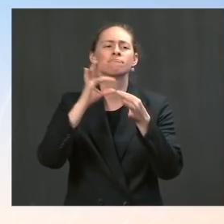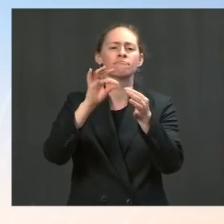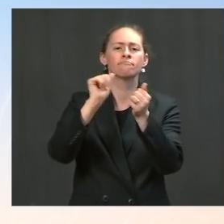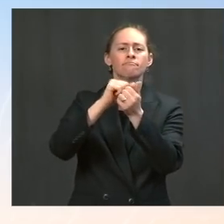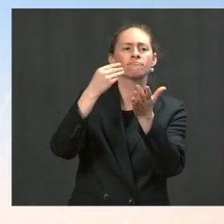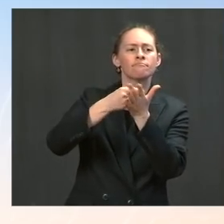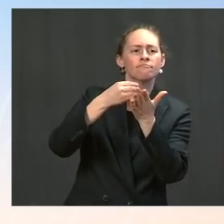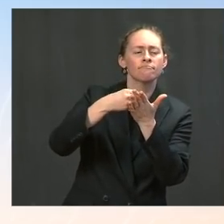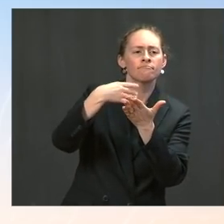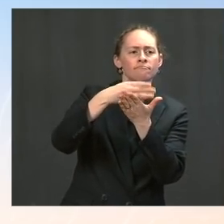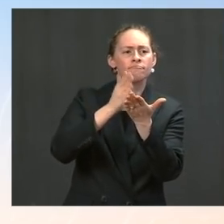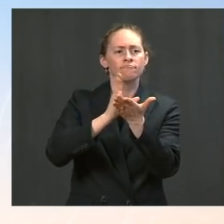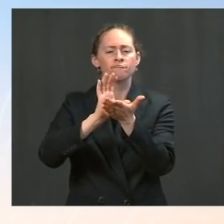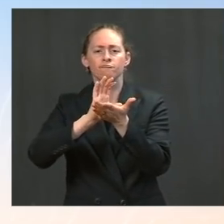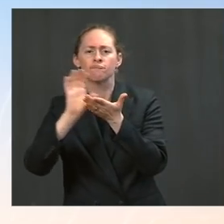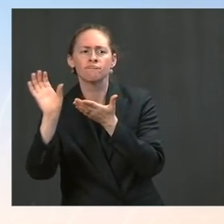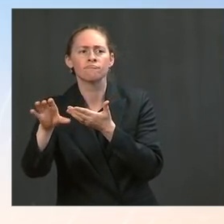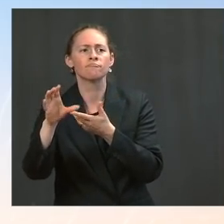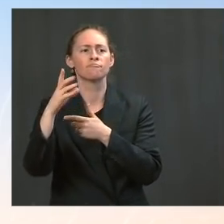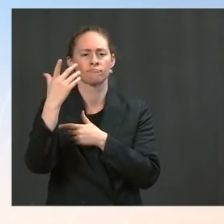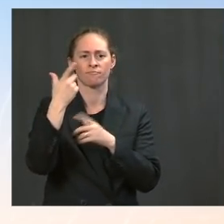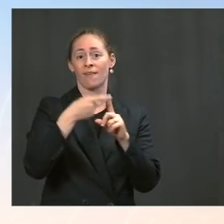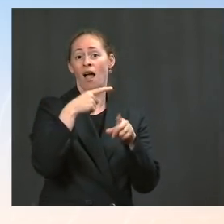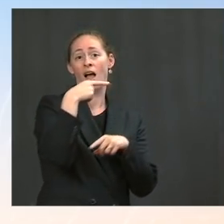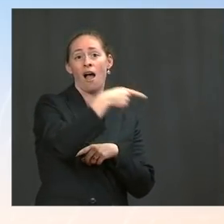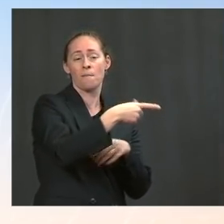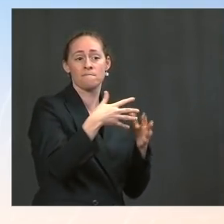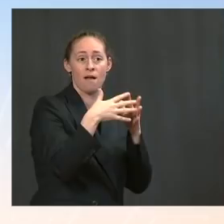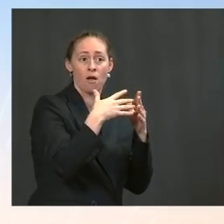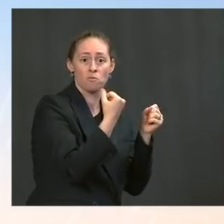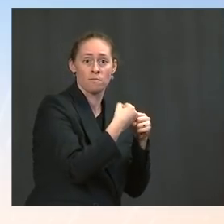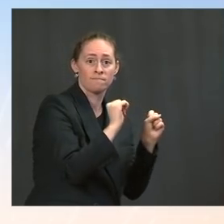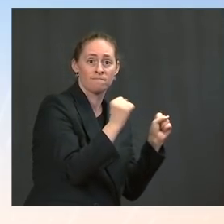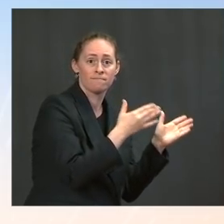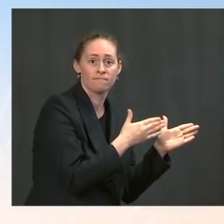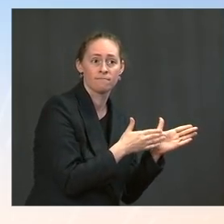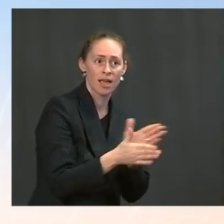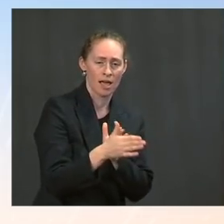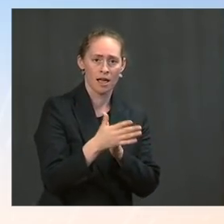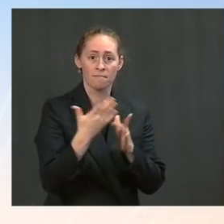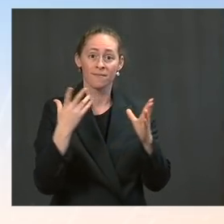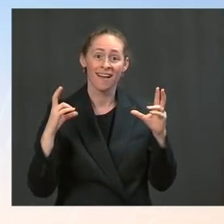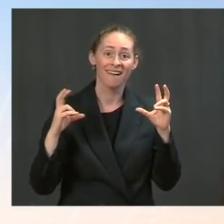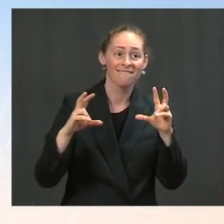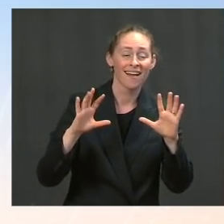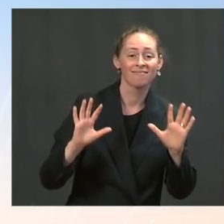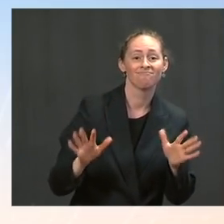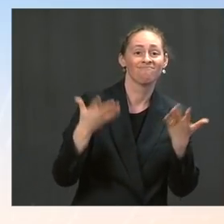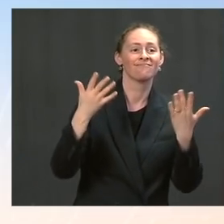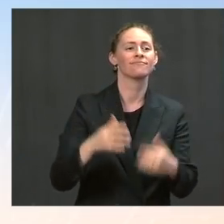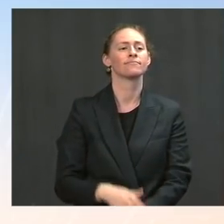The Press: -- the $350 mil- -- billion. I was talking to the Treasury Department; about $200 billion has gone out, and several cities